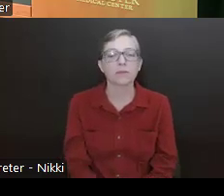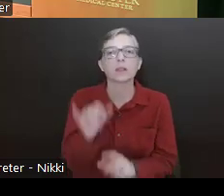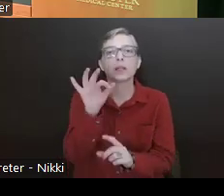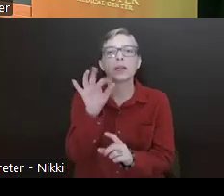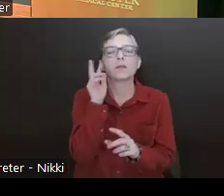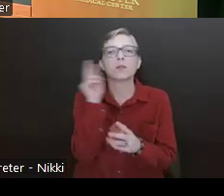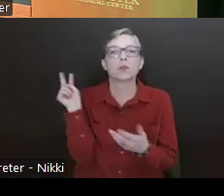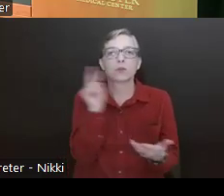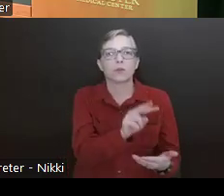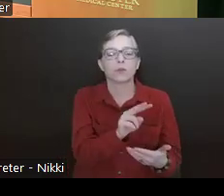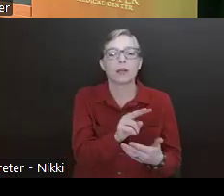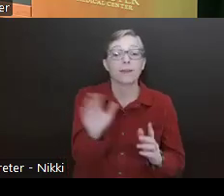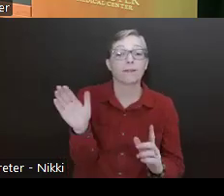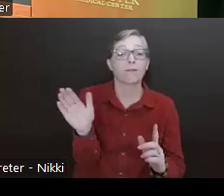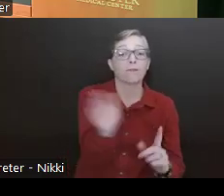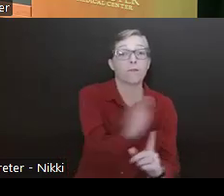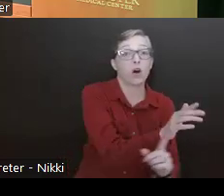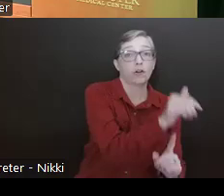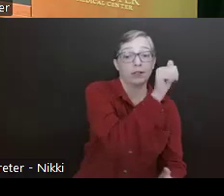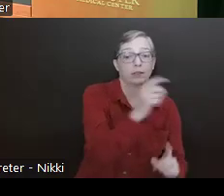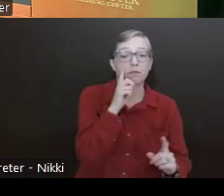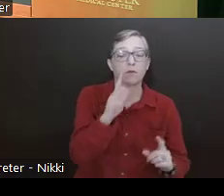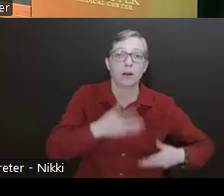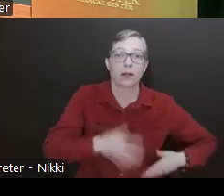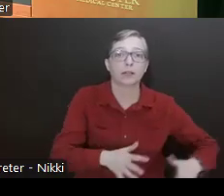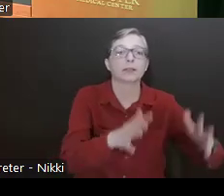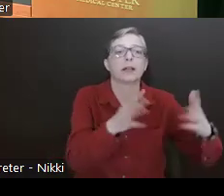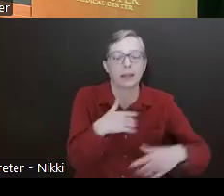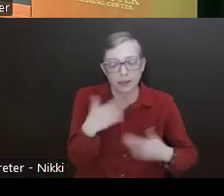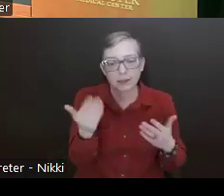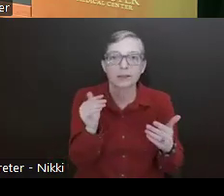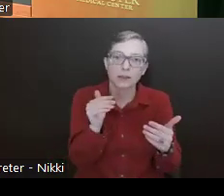identical there's a few fewer studies and so our kind of diamond is is wider than the last